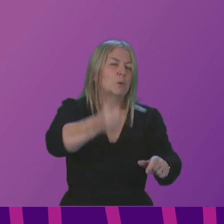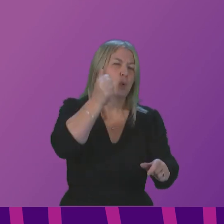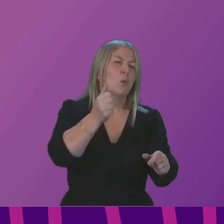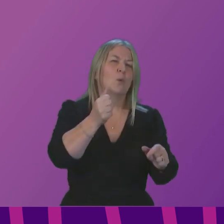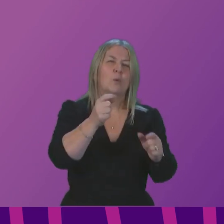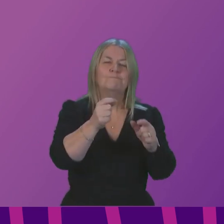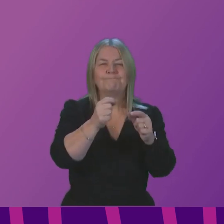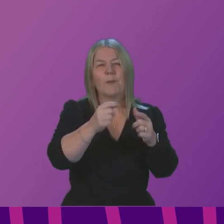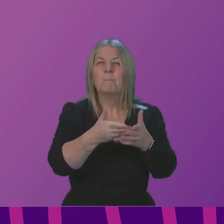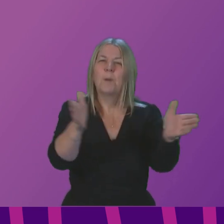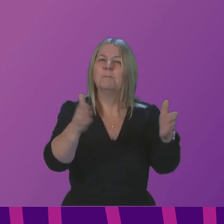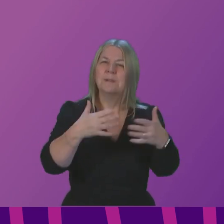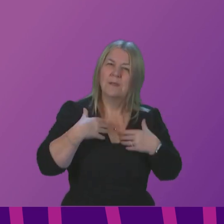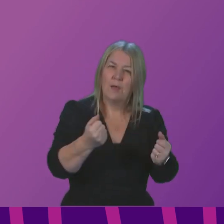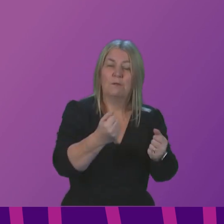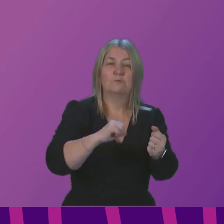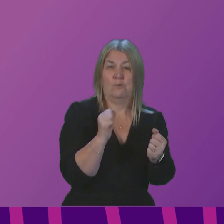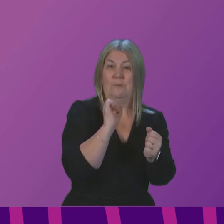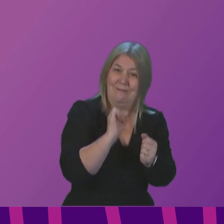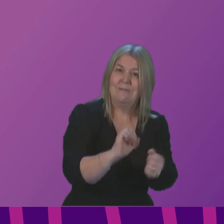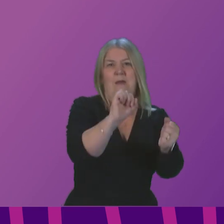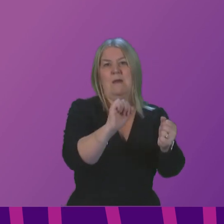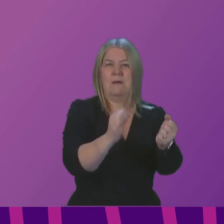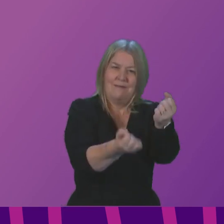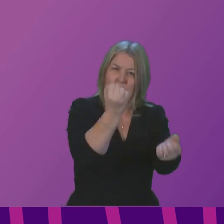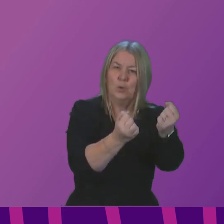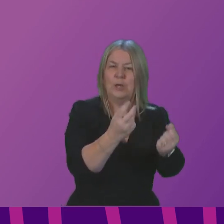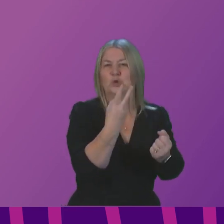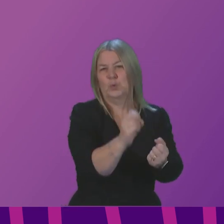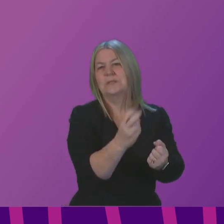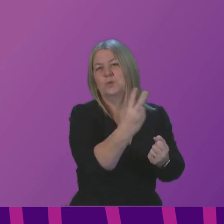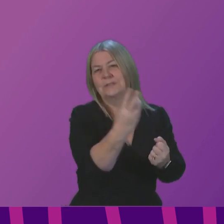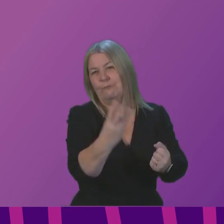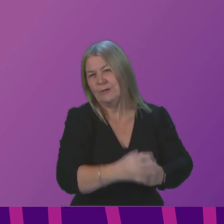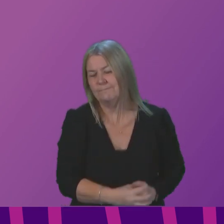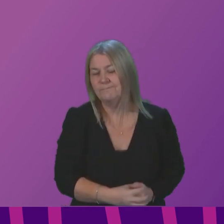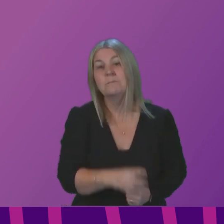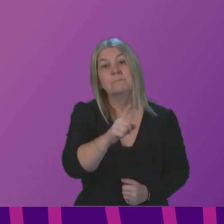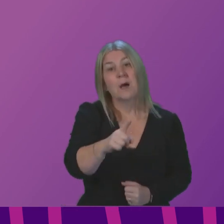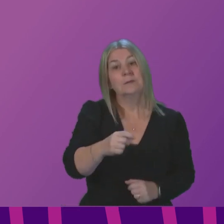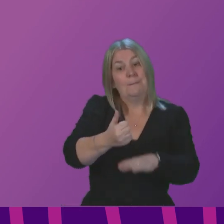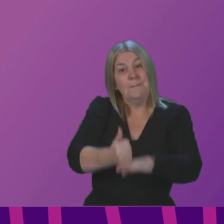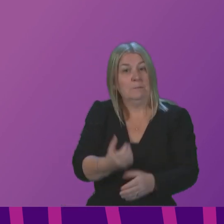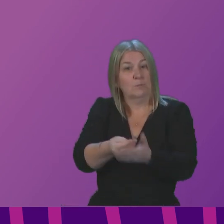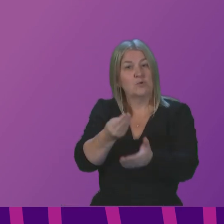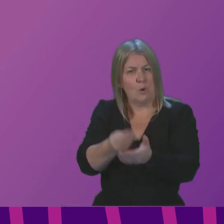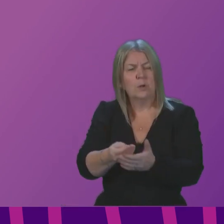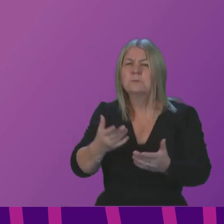evaluation in 2023. It is also important that we keep the level of the price under review and take account